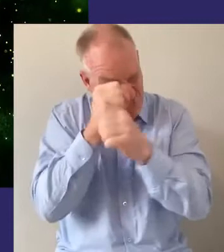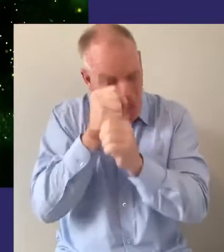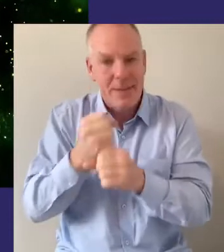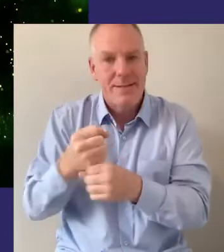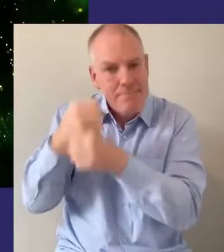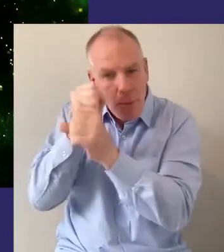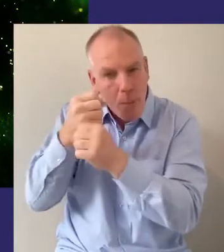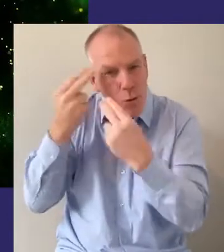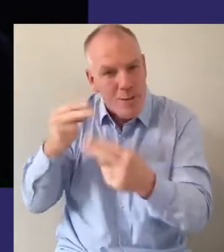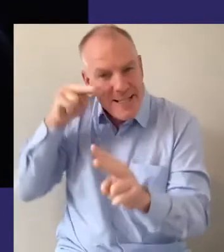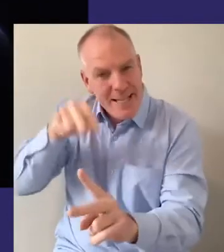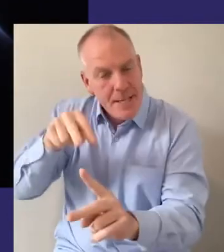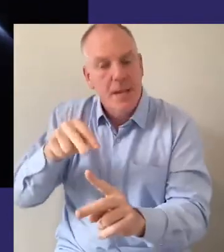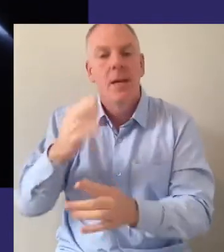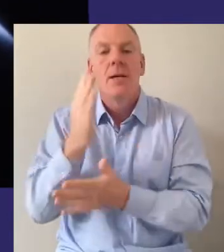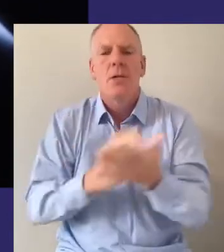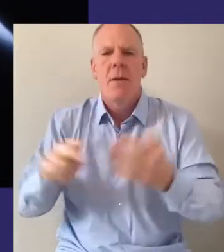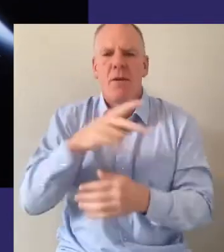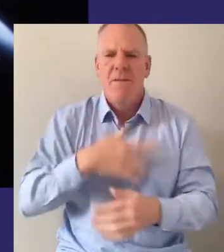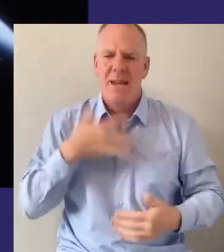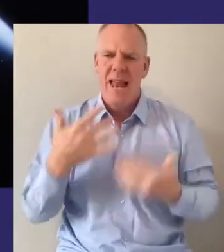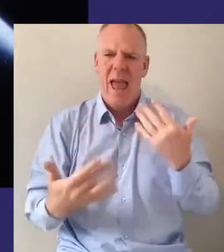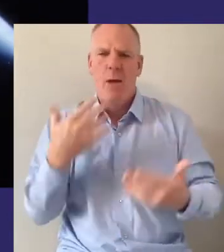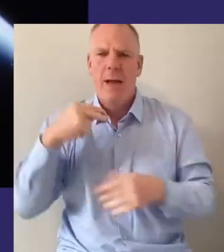microscope to see them. So some people may be thinking, how can we actually monitor these